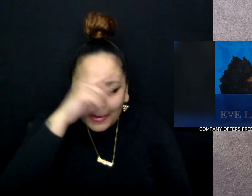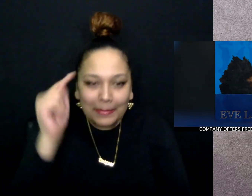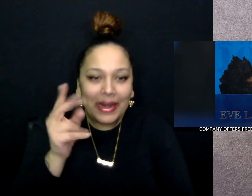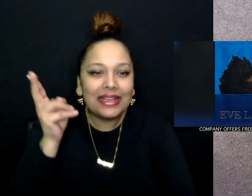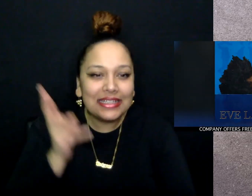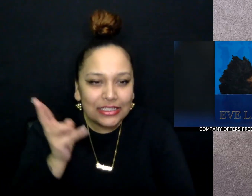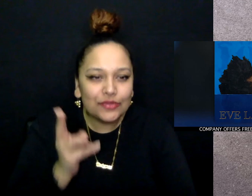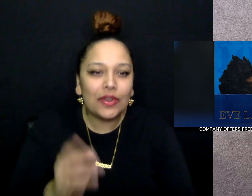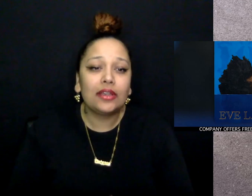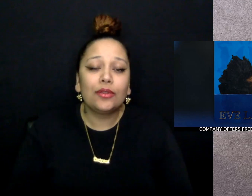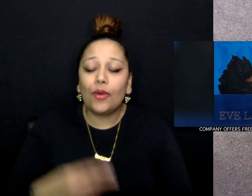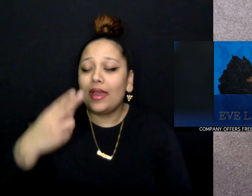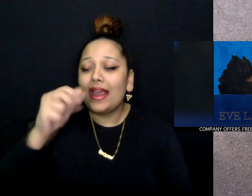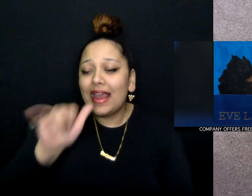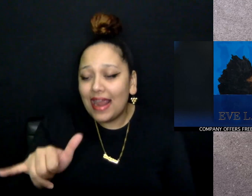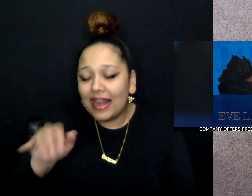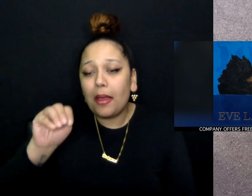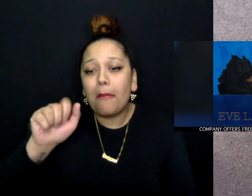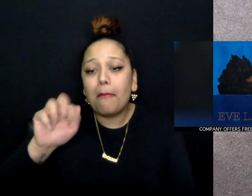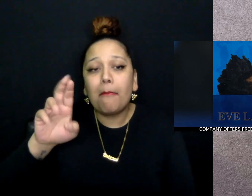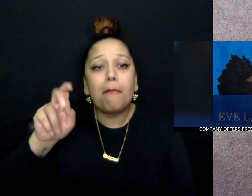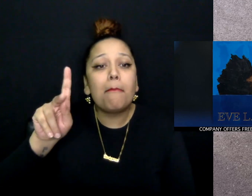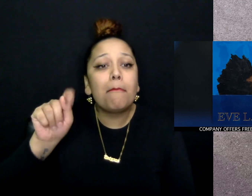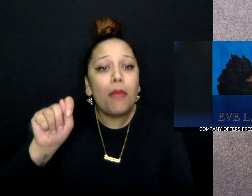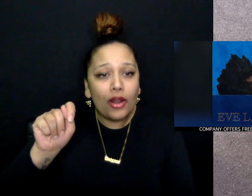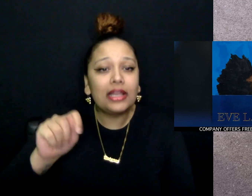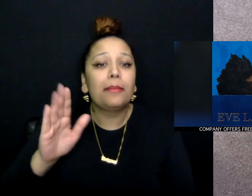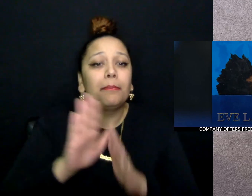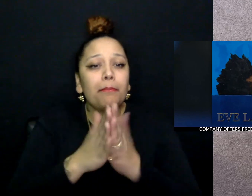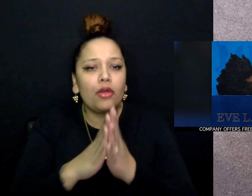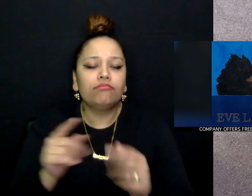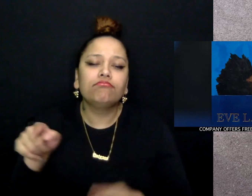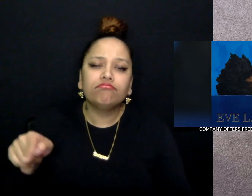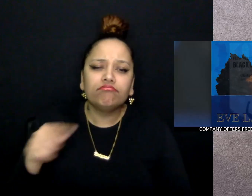He also appeared on several TV shows and a